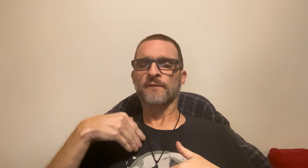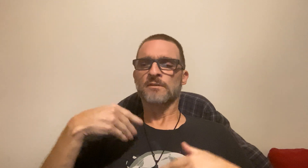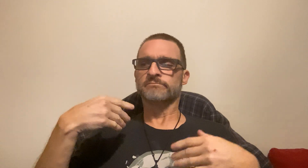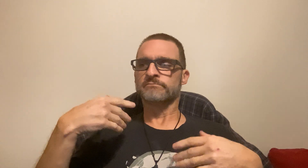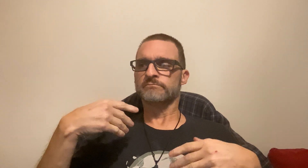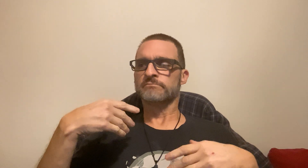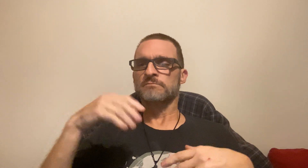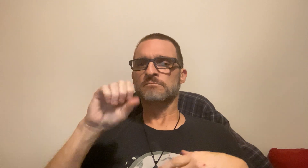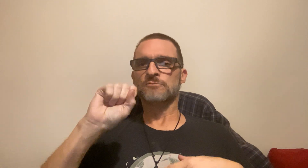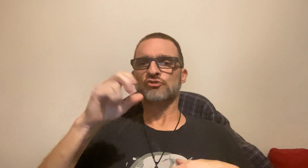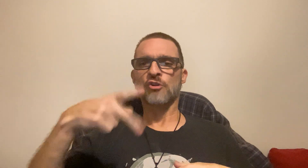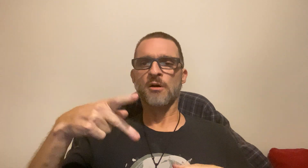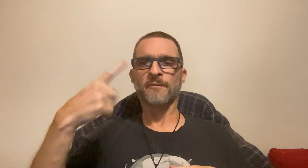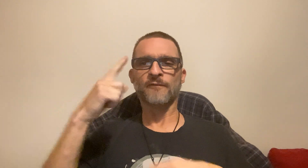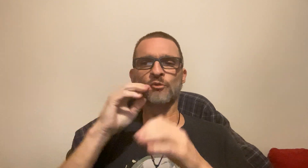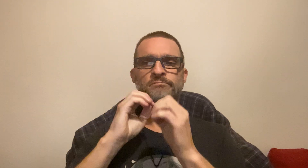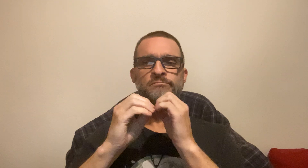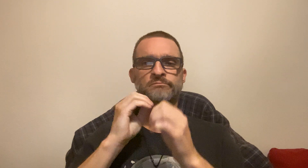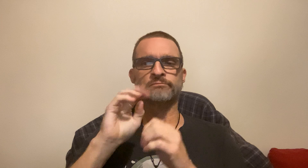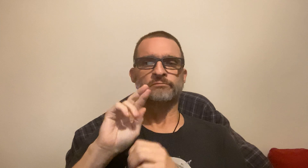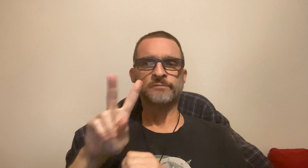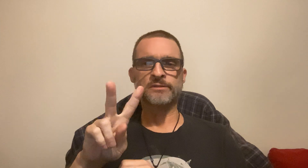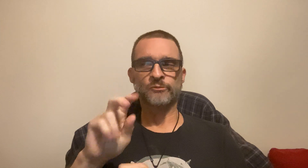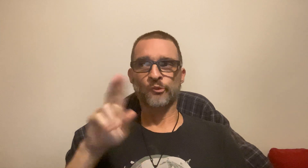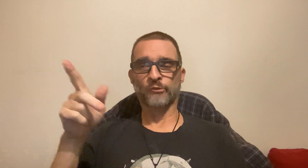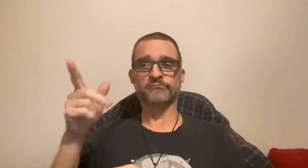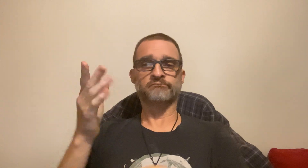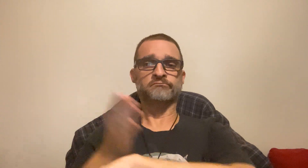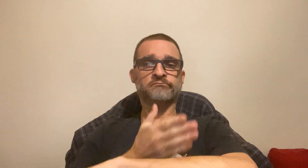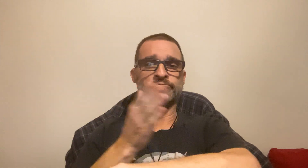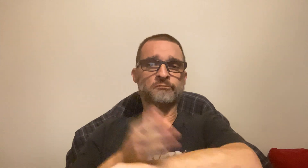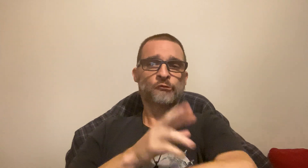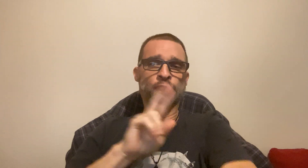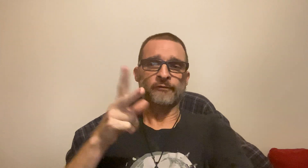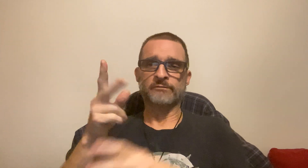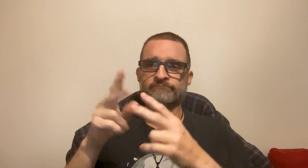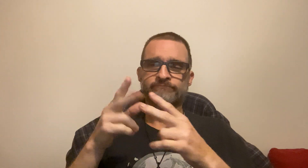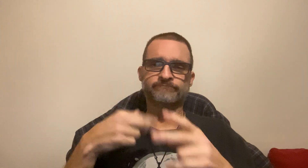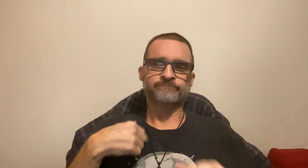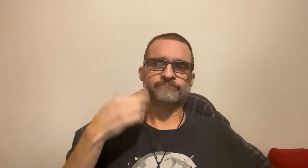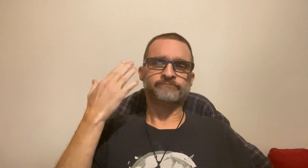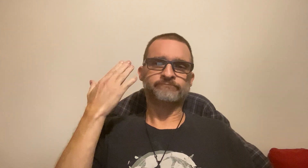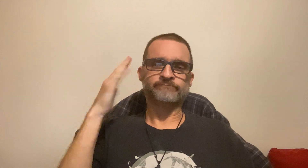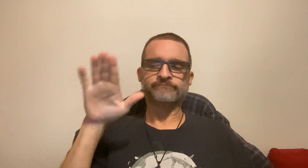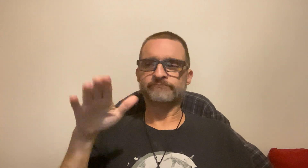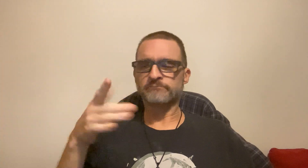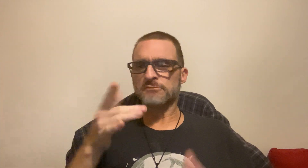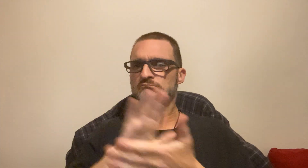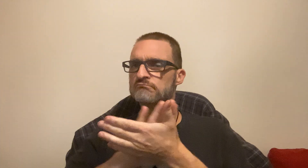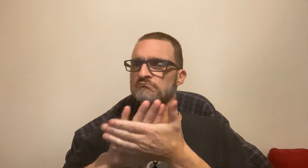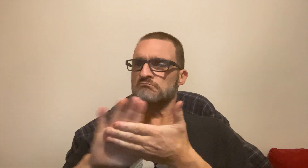Looks like he has a shop for repairing RV or he's fixing up his own RV - either way. I don't know.